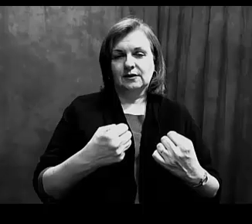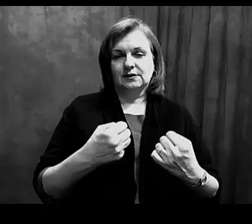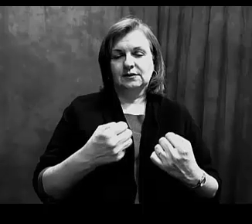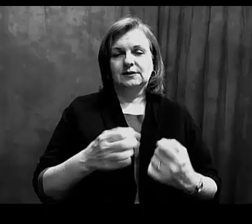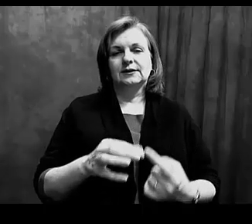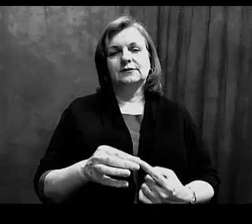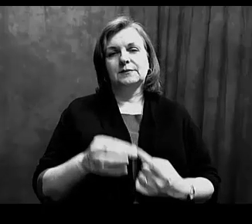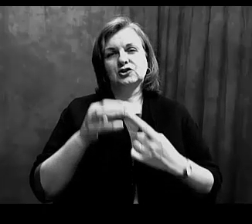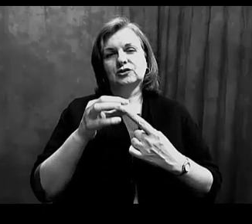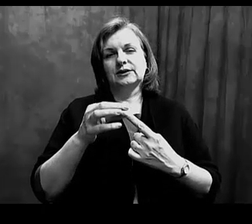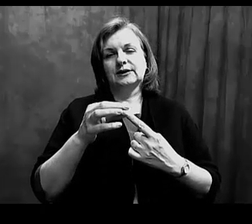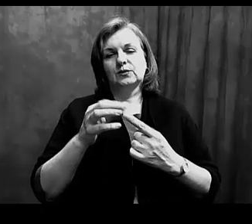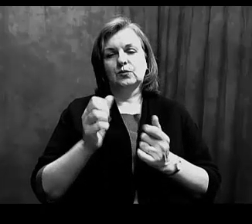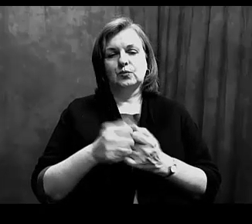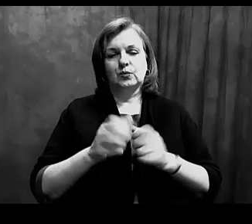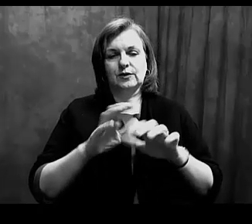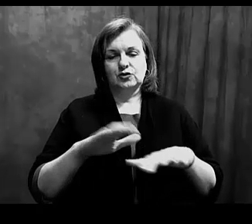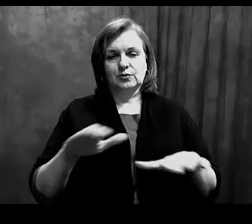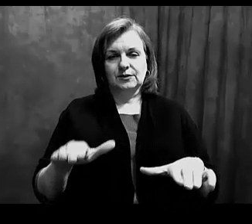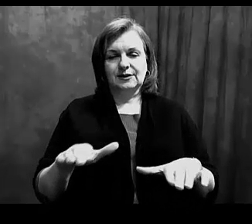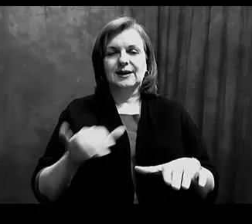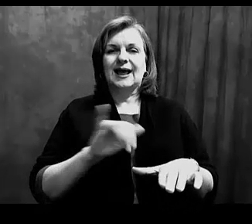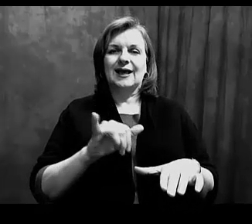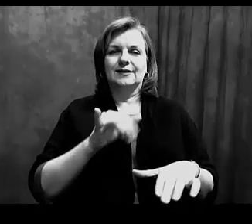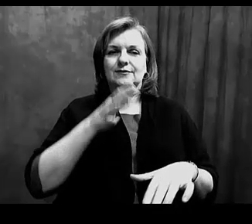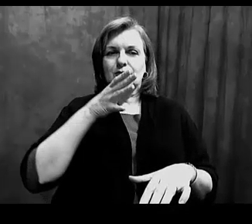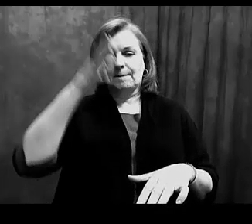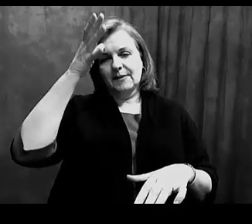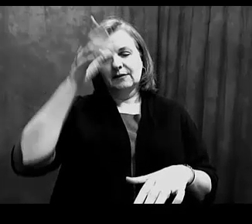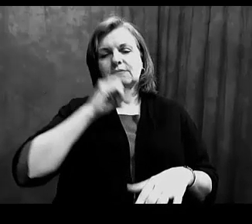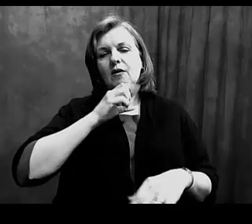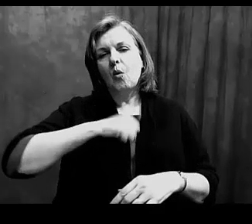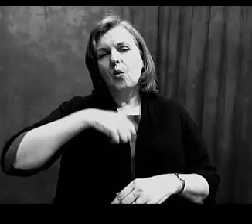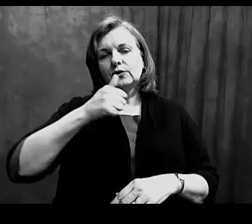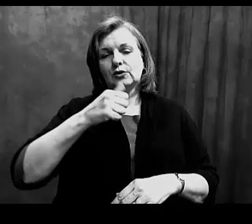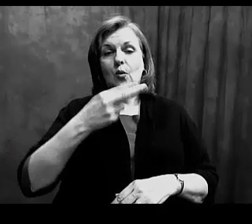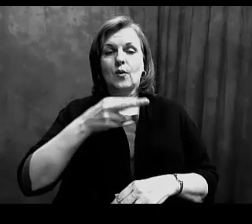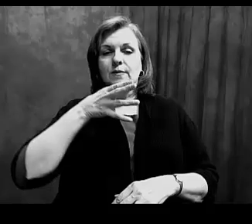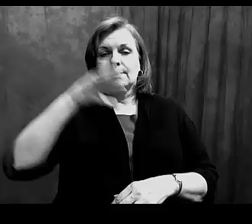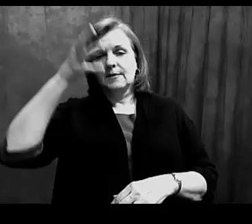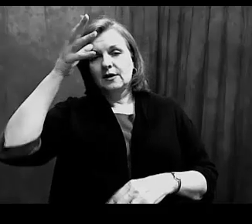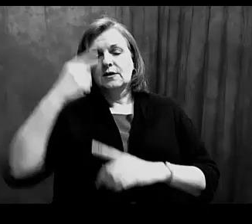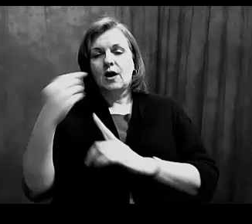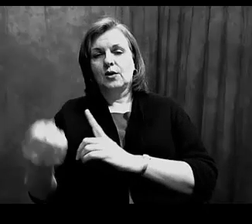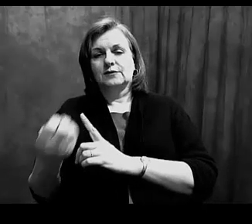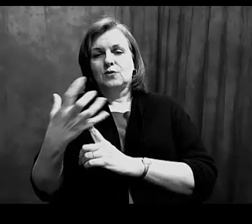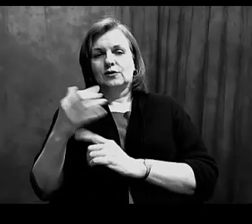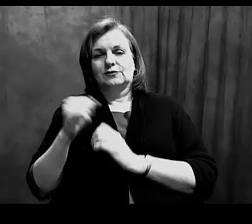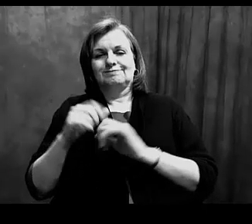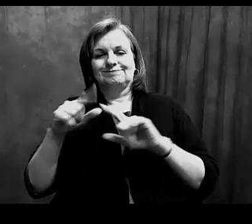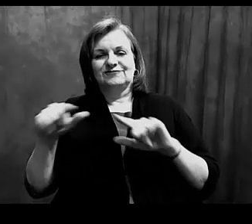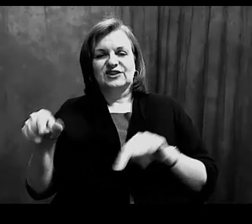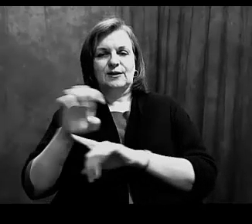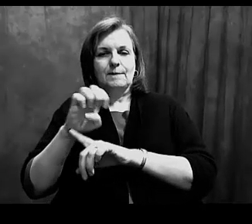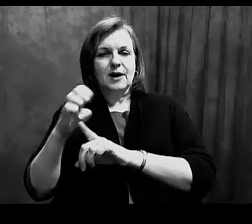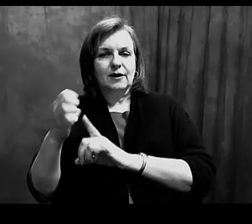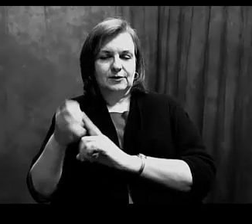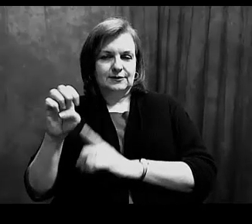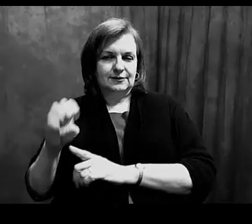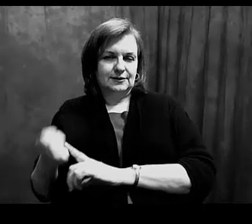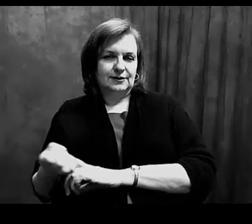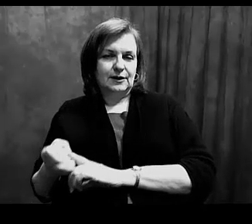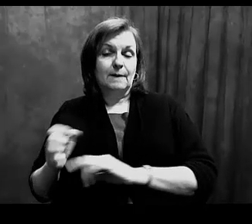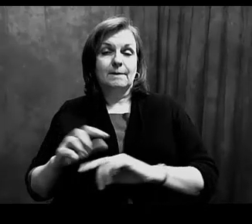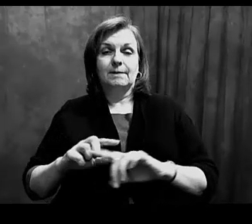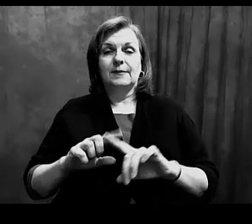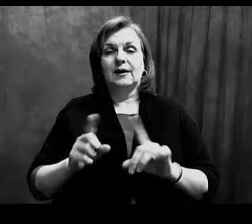human health particularly in offspring as the parents get older and are exposed to environmental conditions and so on but what